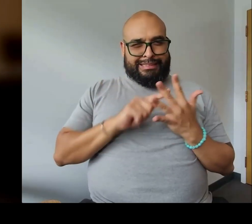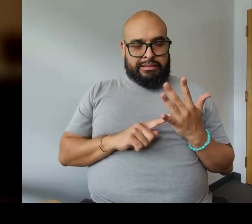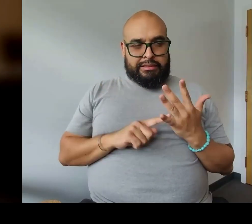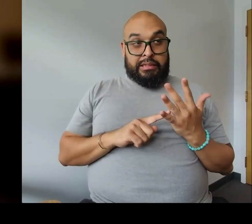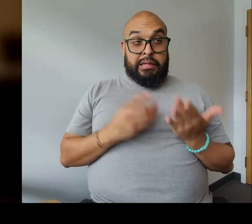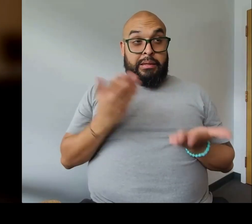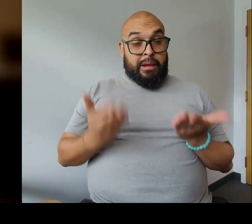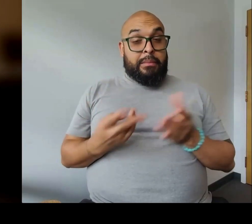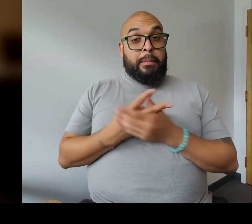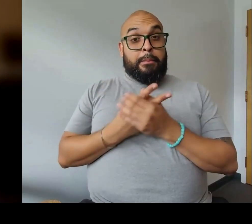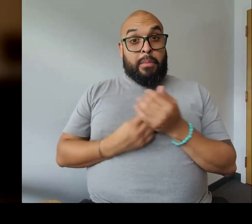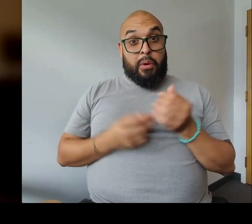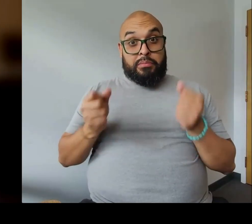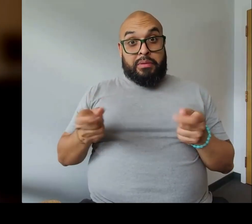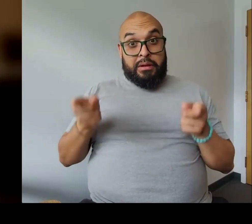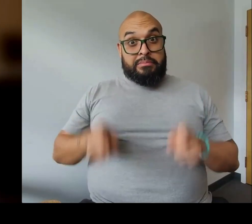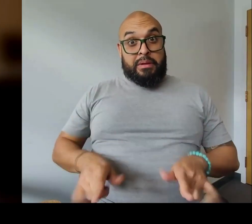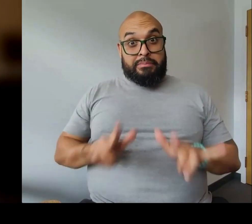We just want to consider the whole picture.